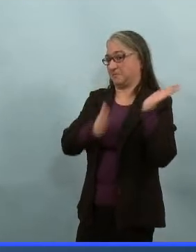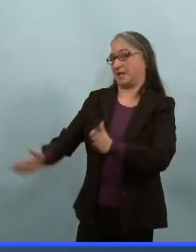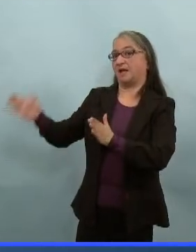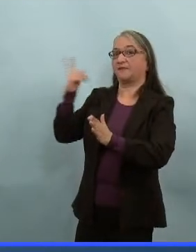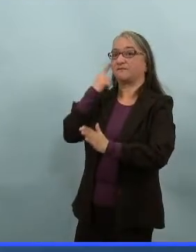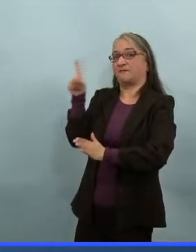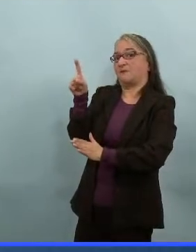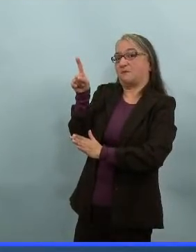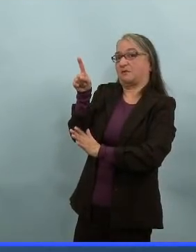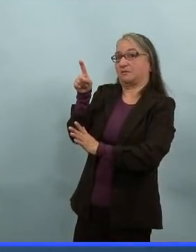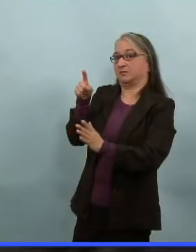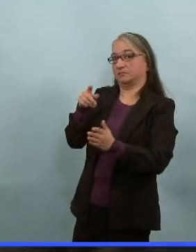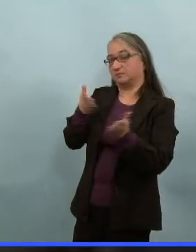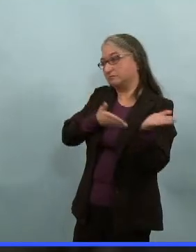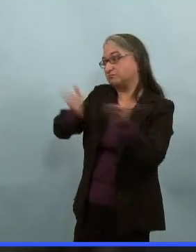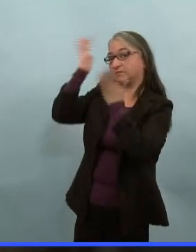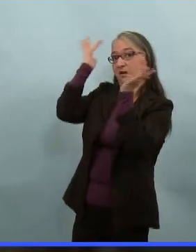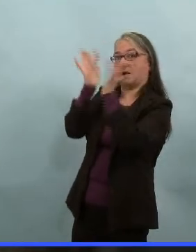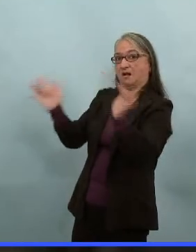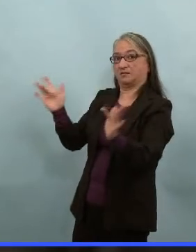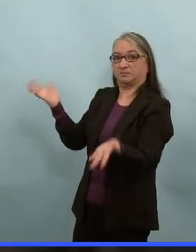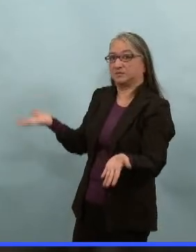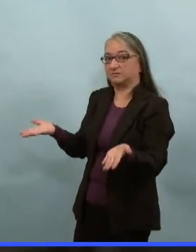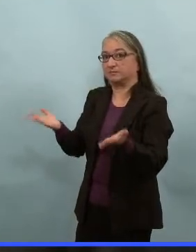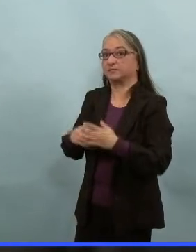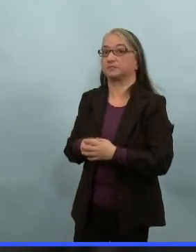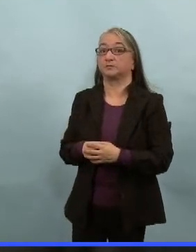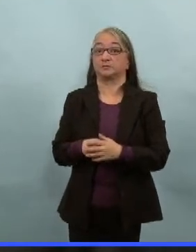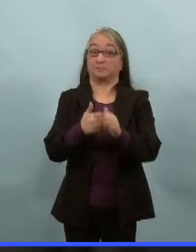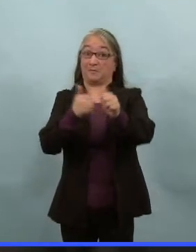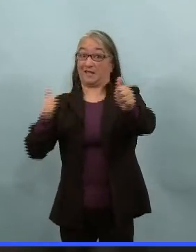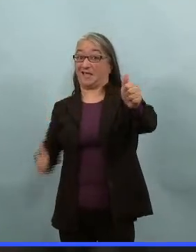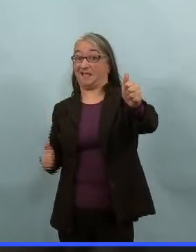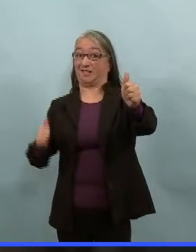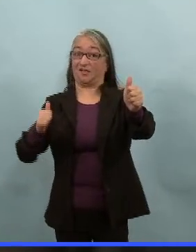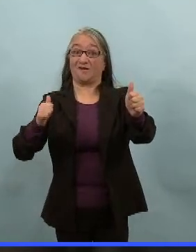well we still have a backlog of over 6 000 cases right now we're still going to be doing those